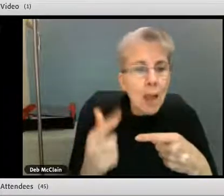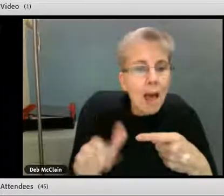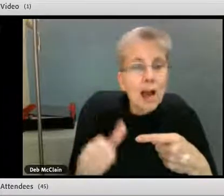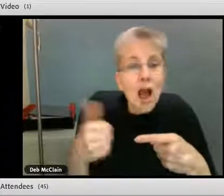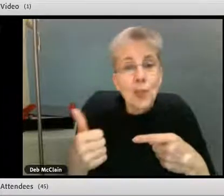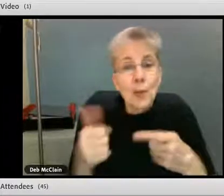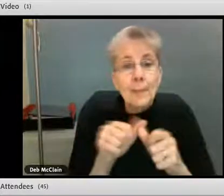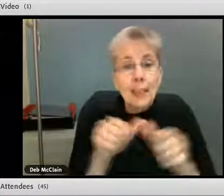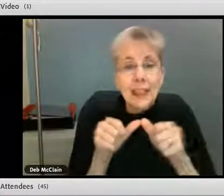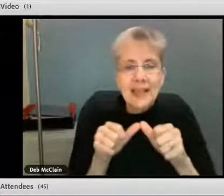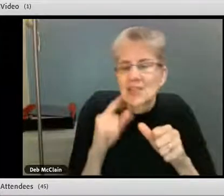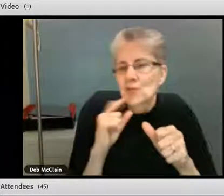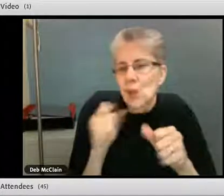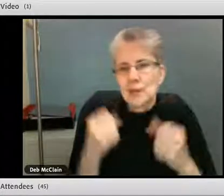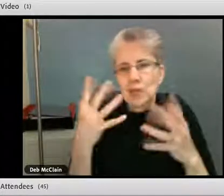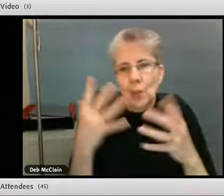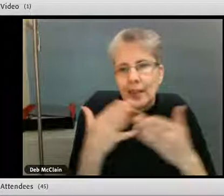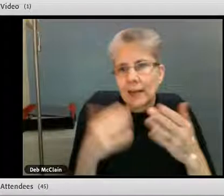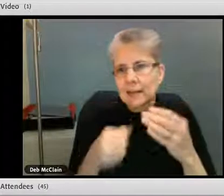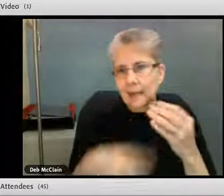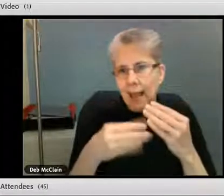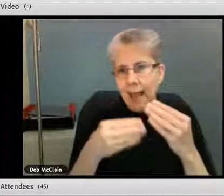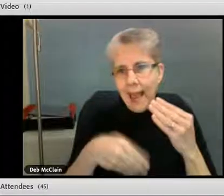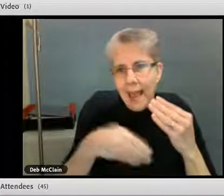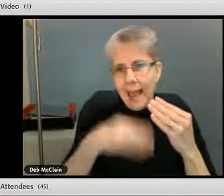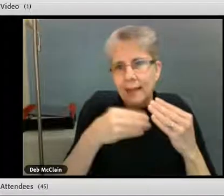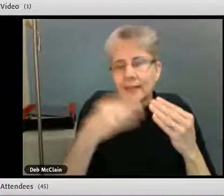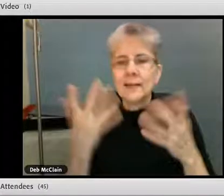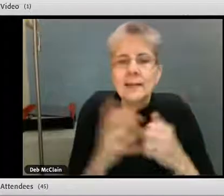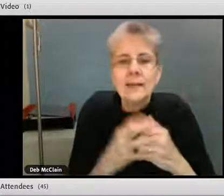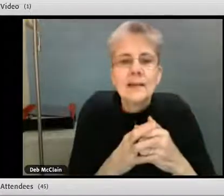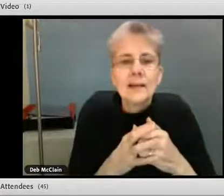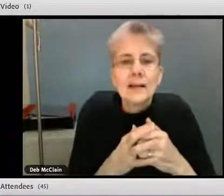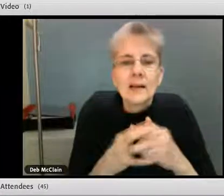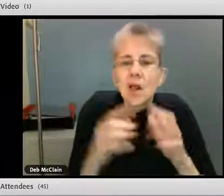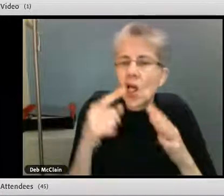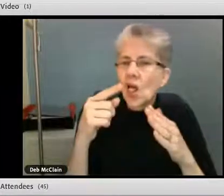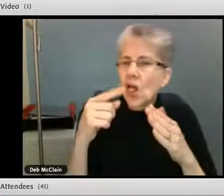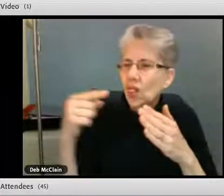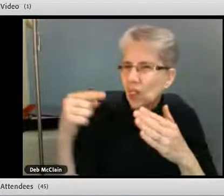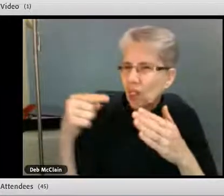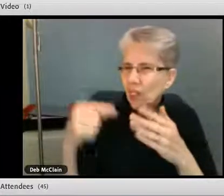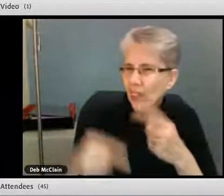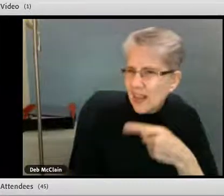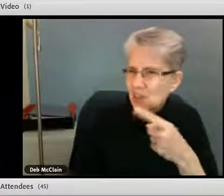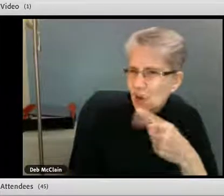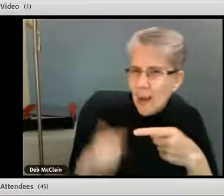"There's this great photo." These are not quite as robust. They're not my favorites compared to the others, but they're a good site.